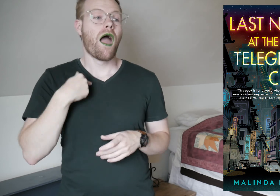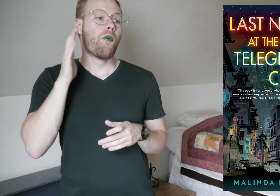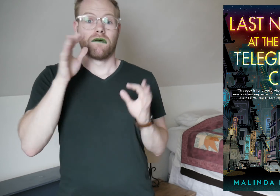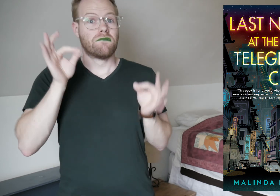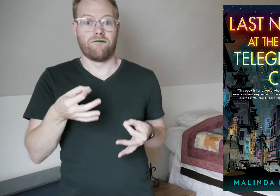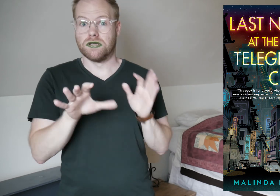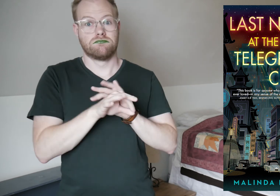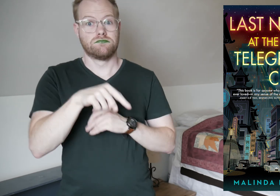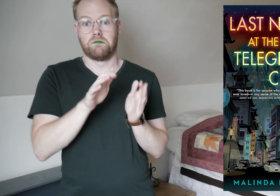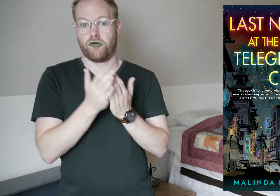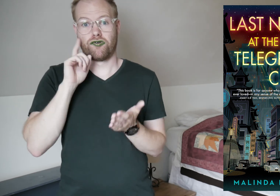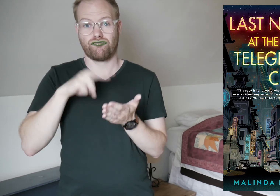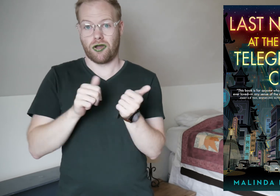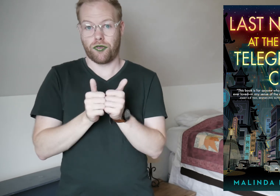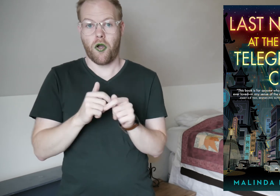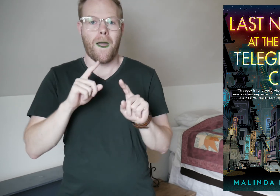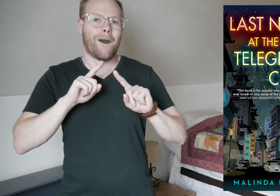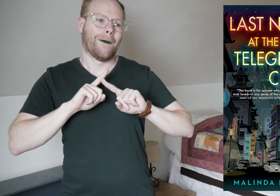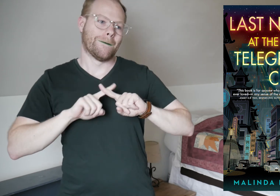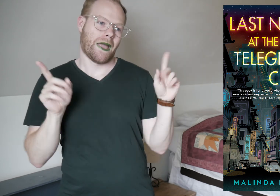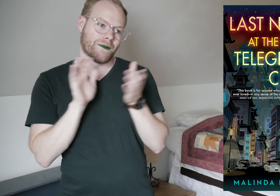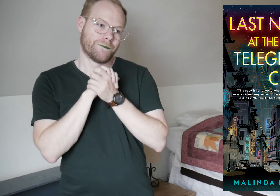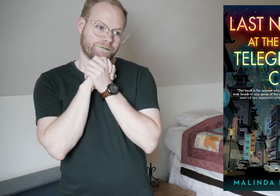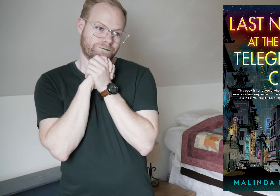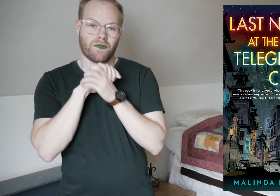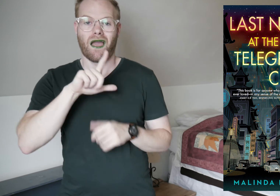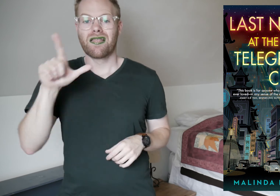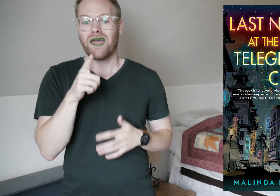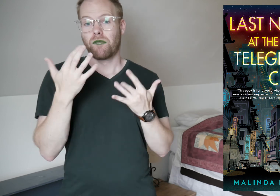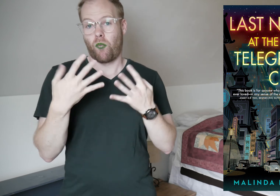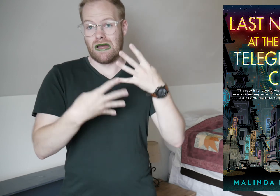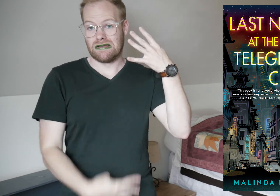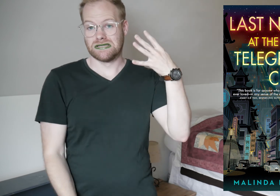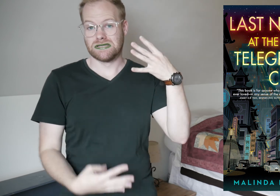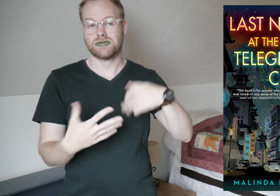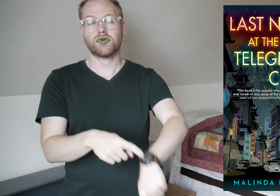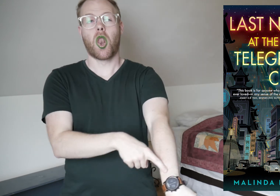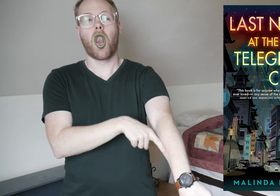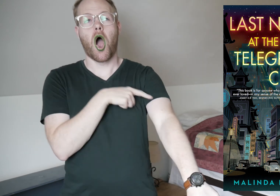I would have definitely gone with this book for the readathon, but the library waitlist is so long,